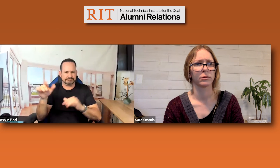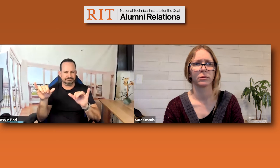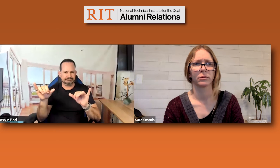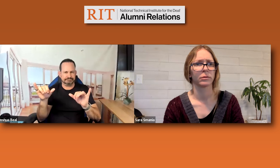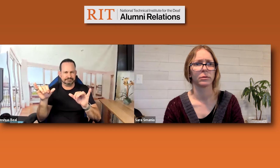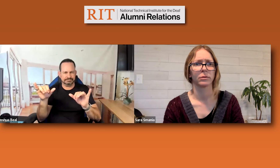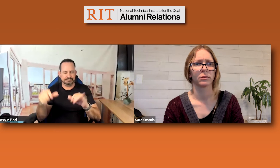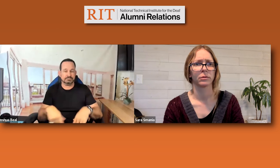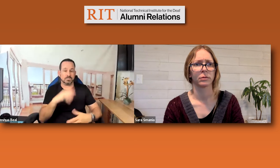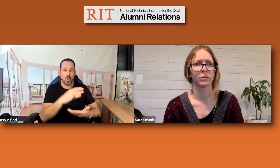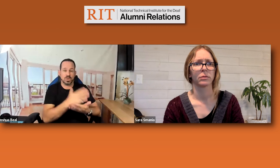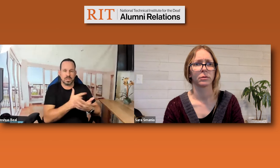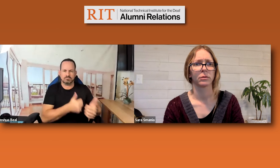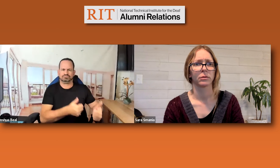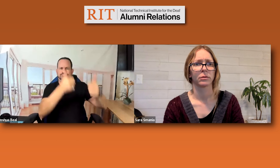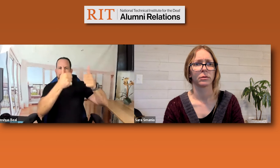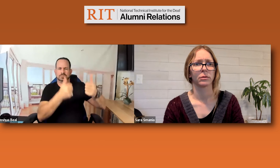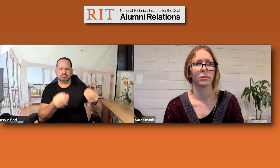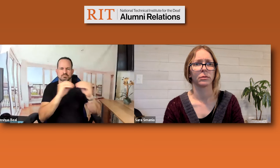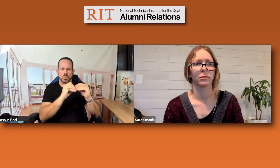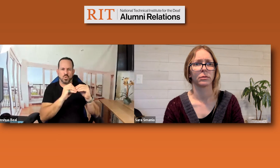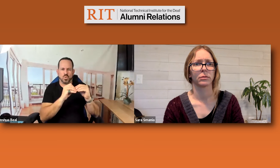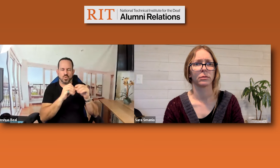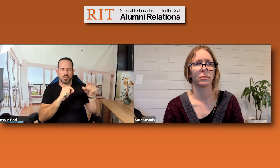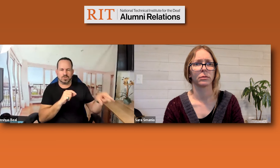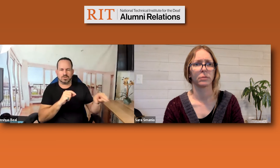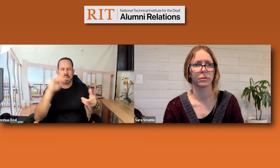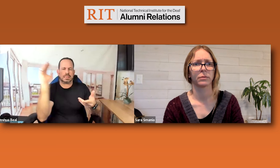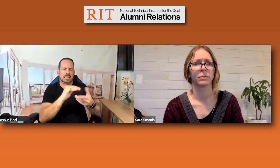And so they were trying to adjust that